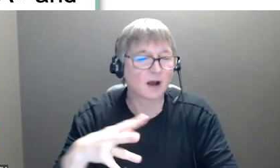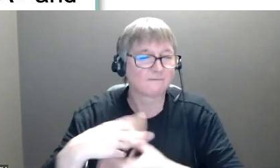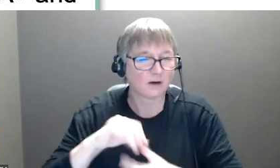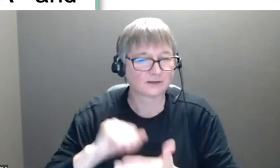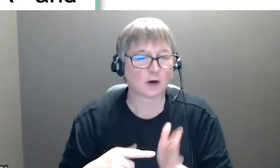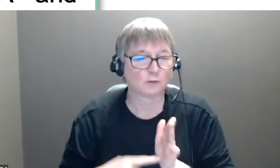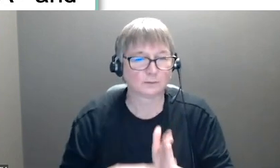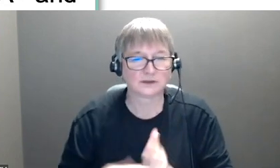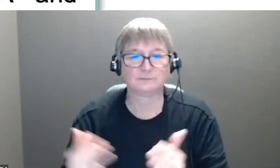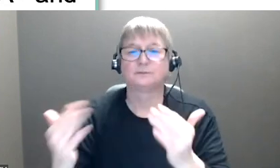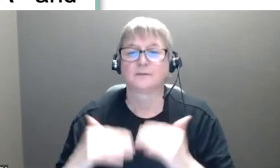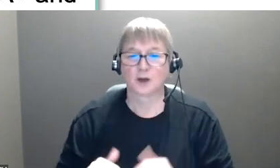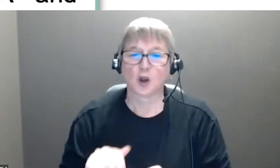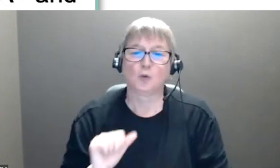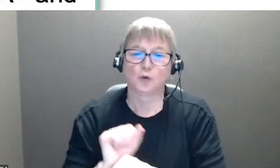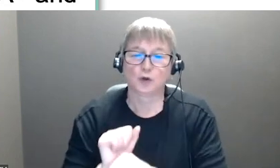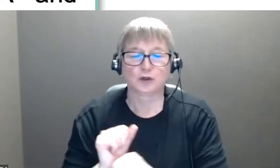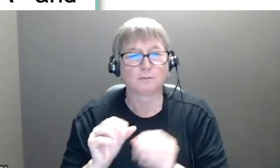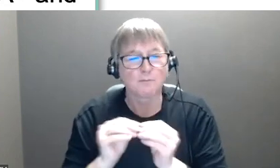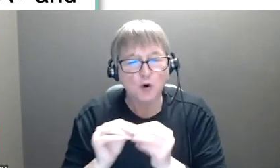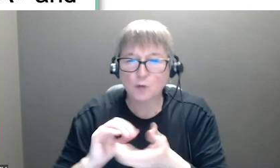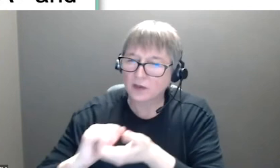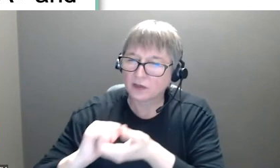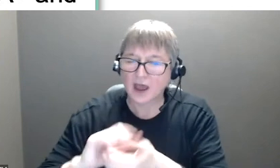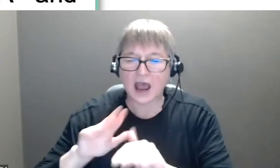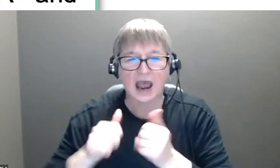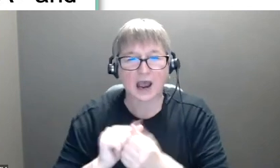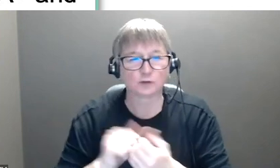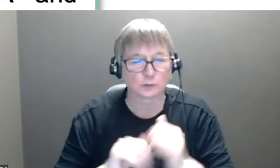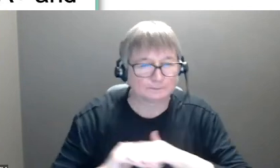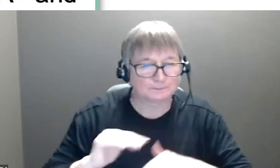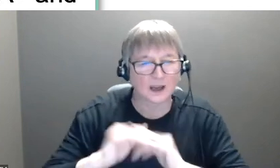we have an opportunity to raise awareness of the importance of GBA+, and improve capacity